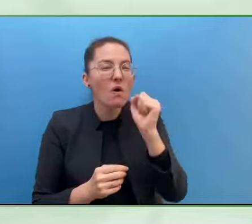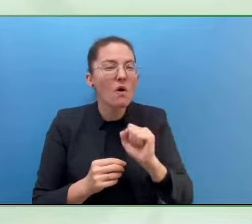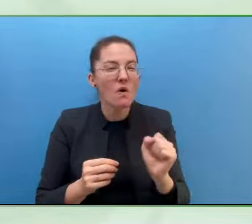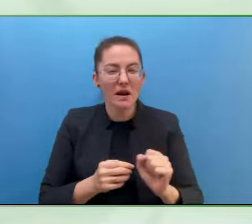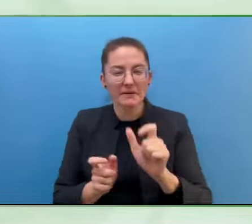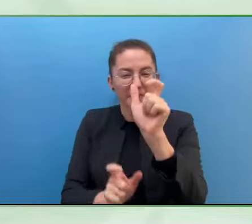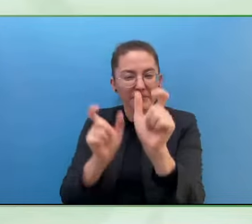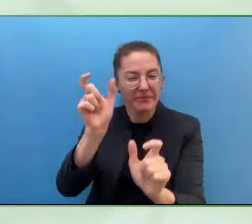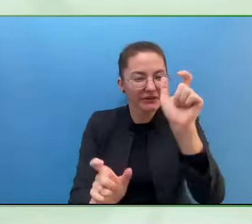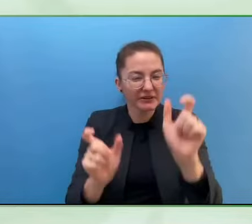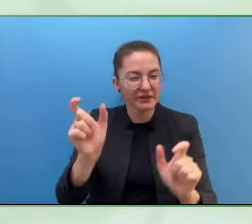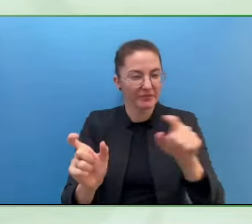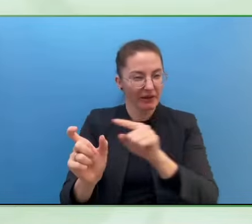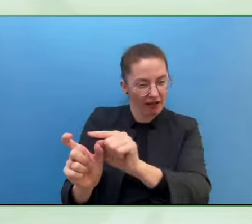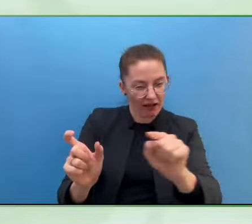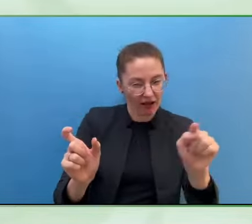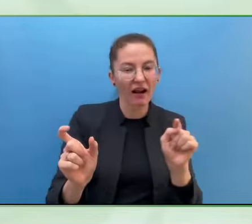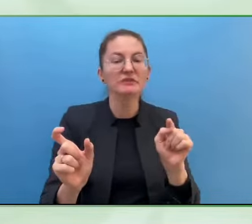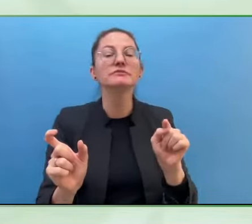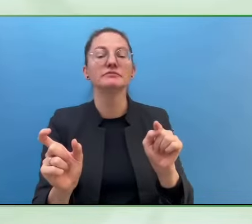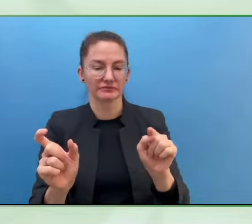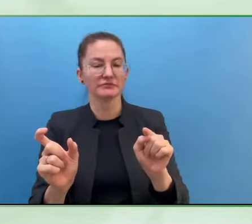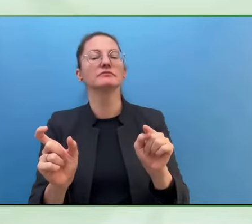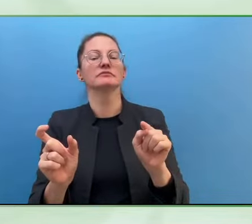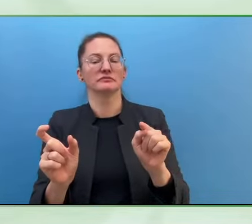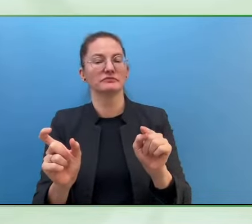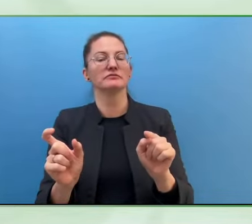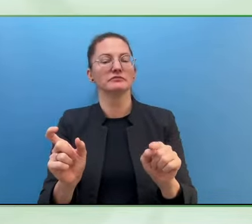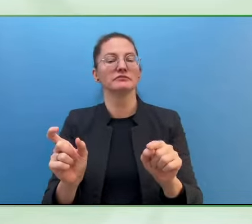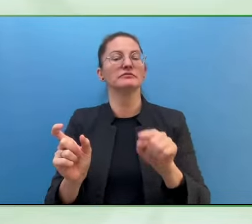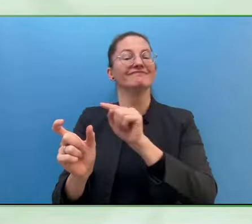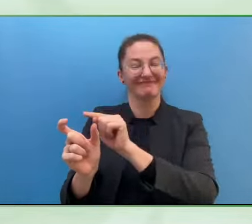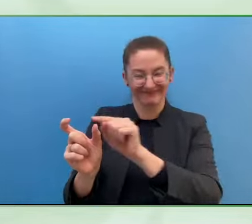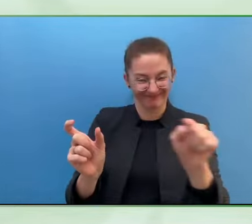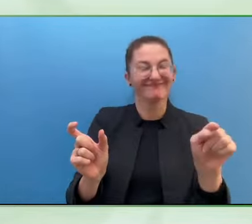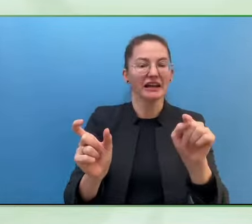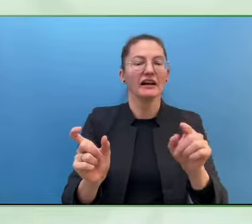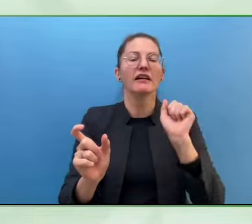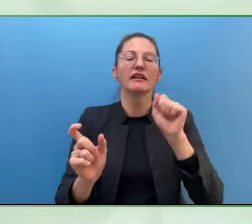You mentioned catering to persons with disabilities as your customers.